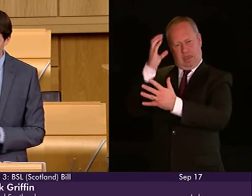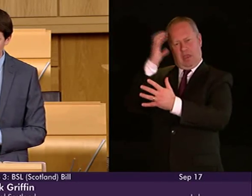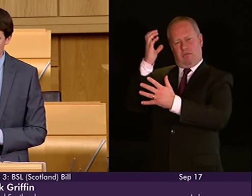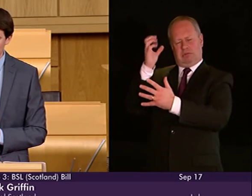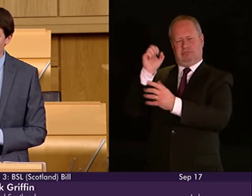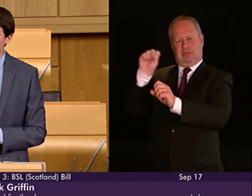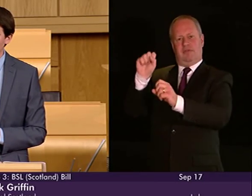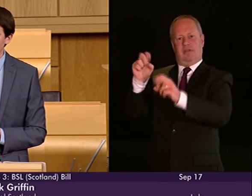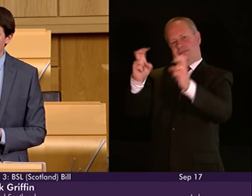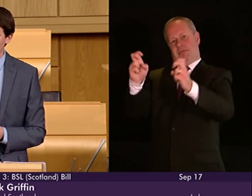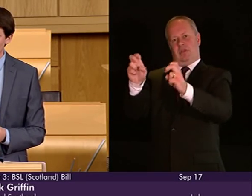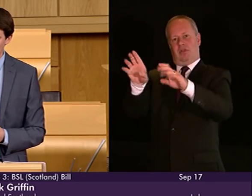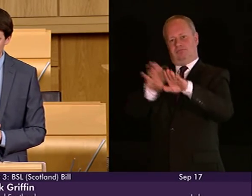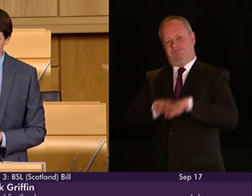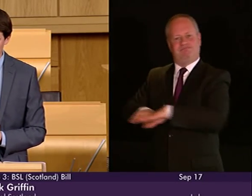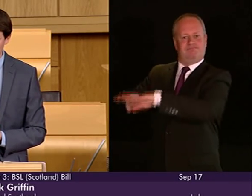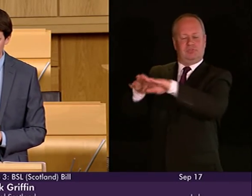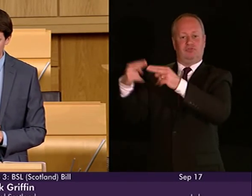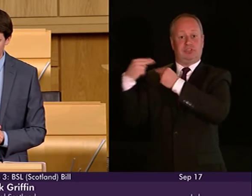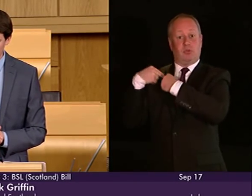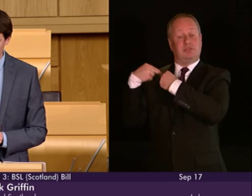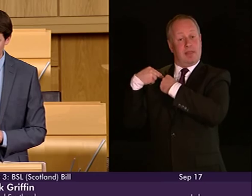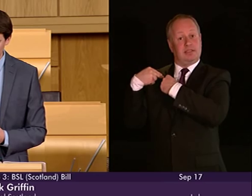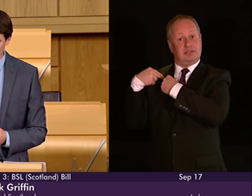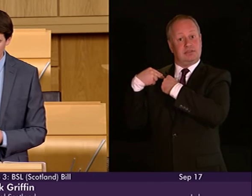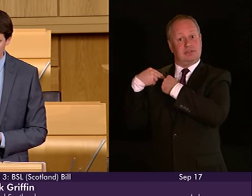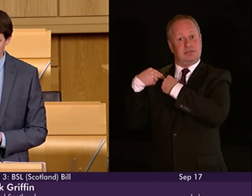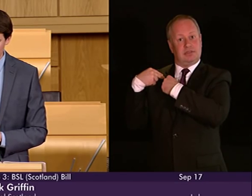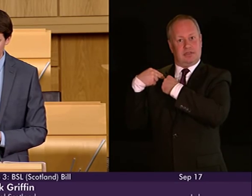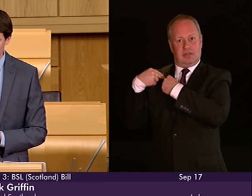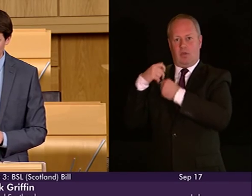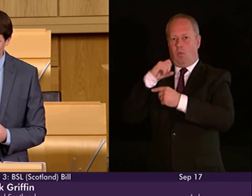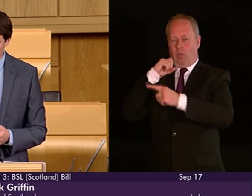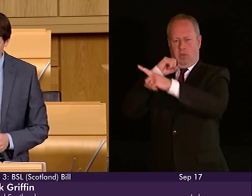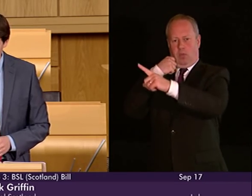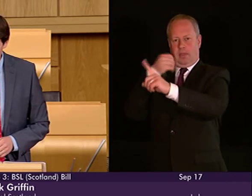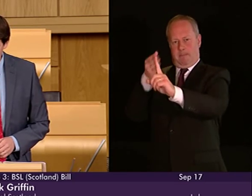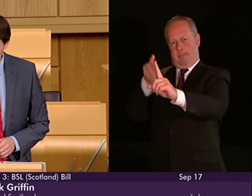operates on the basis of collective responsibility and that Dr Allan will be identified